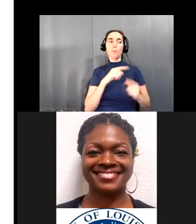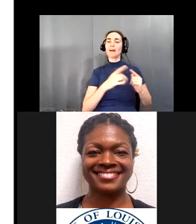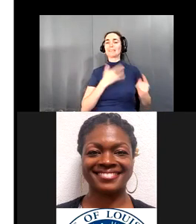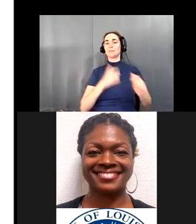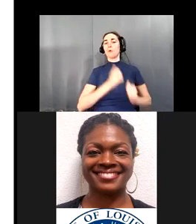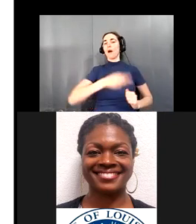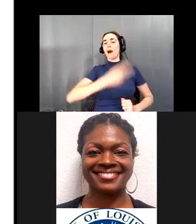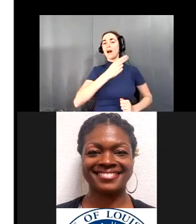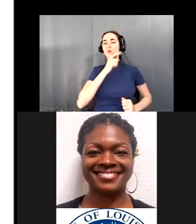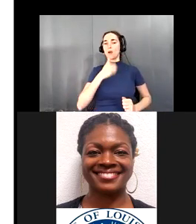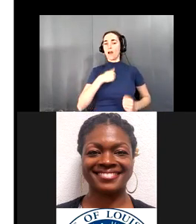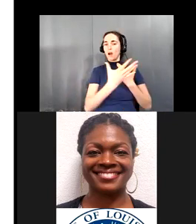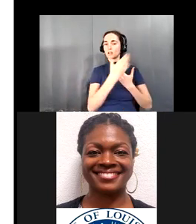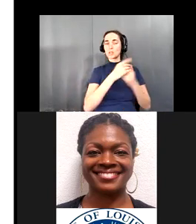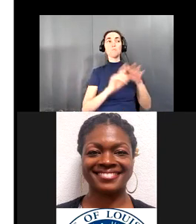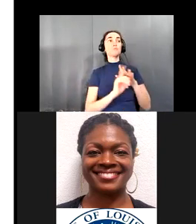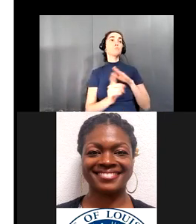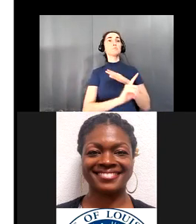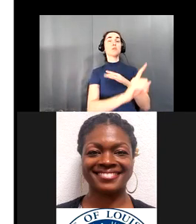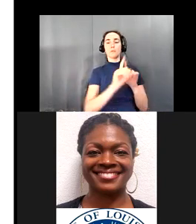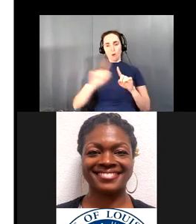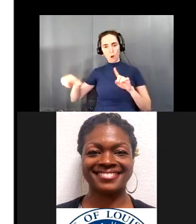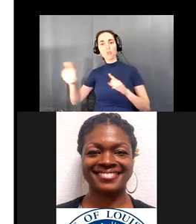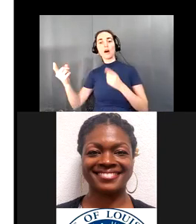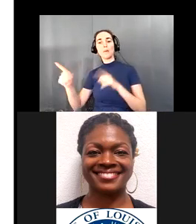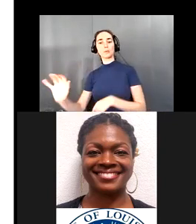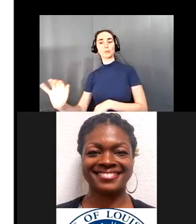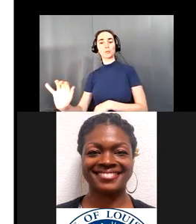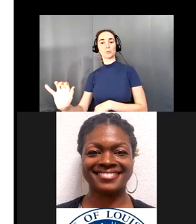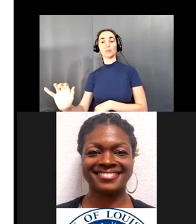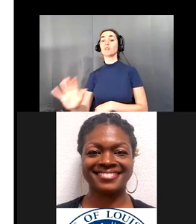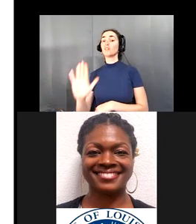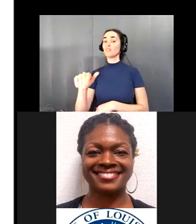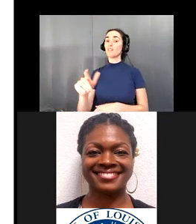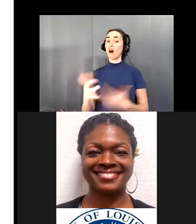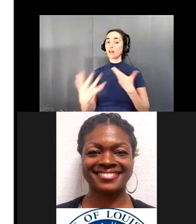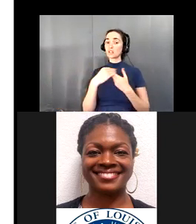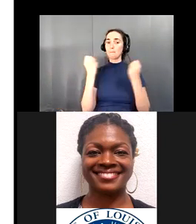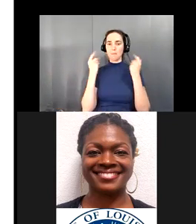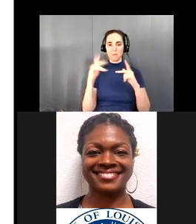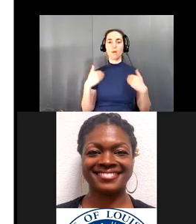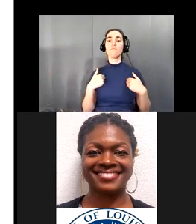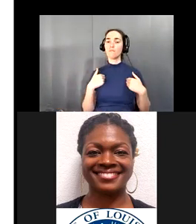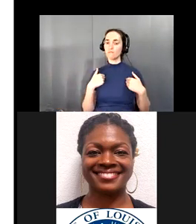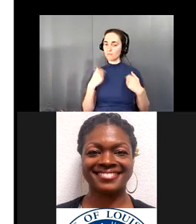16:13:49 so please know that no Autism is a very large group, you know it's it's I mean